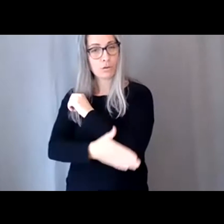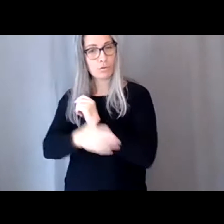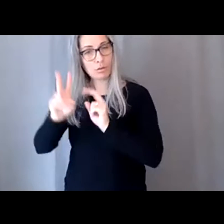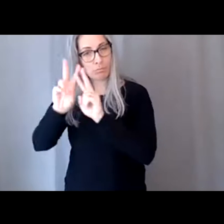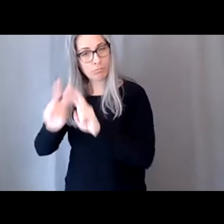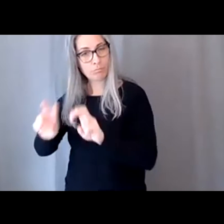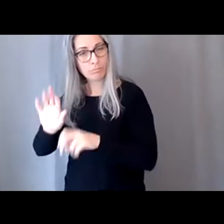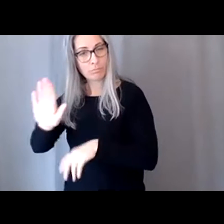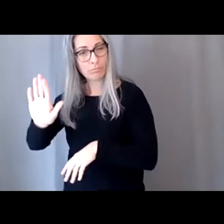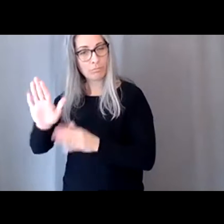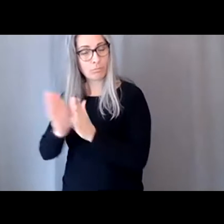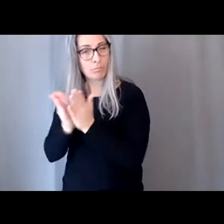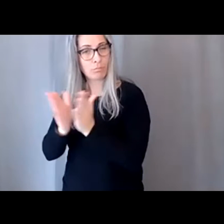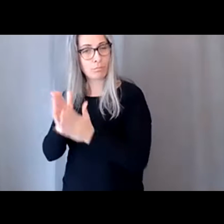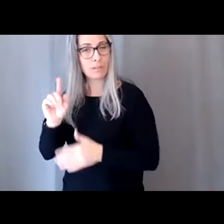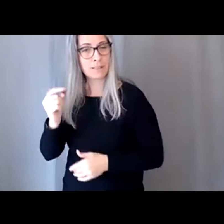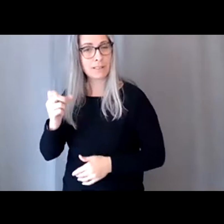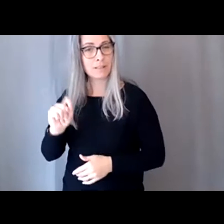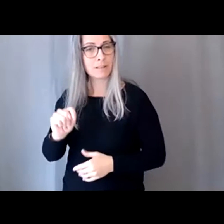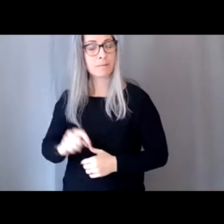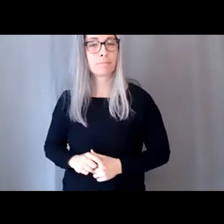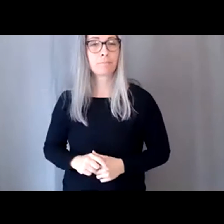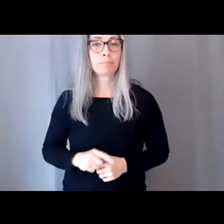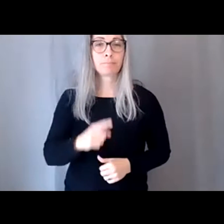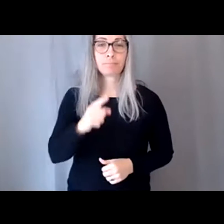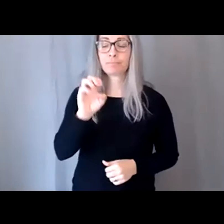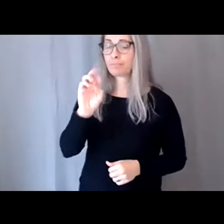thanks that's a great question suggestion